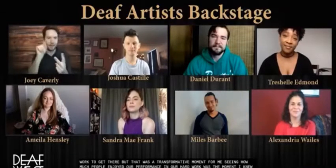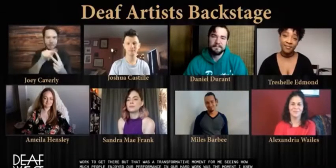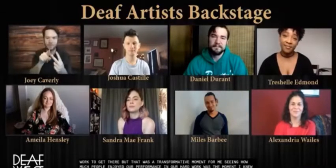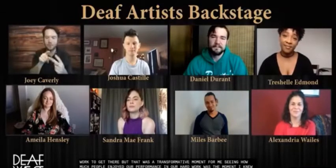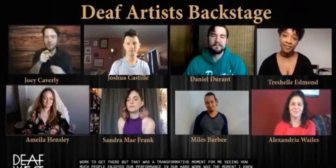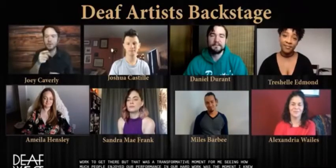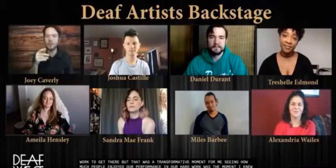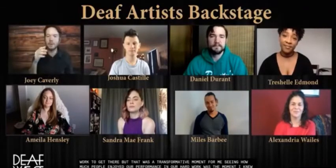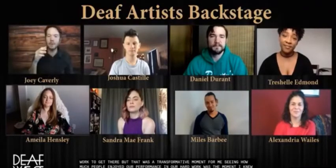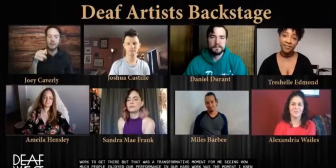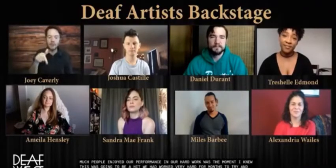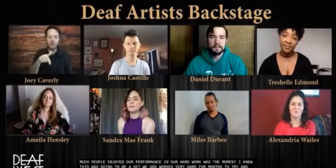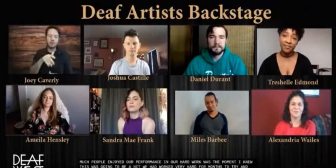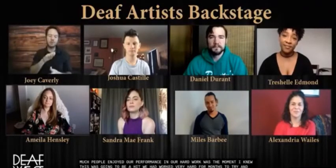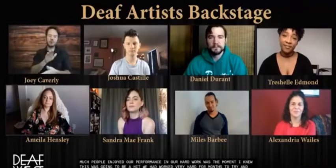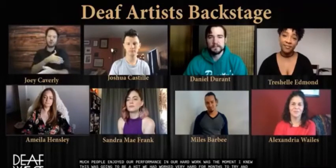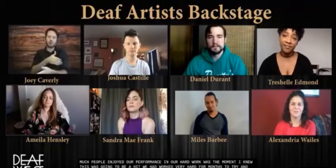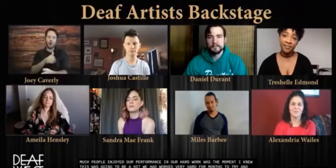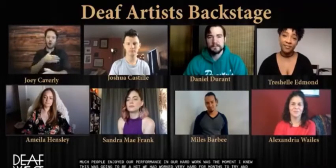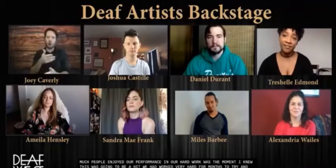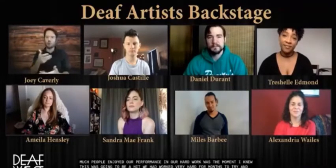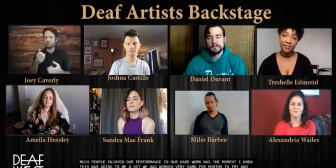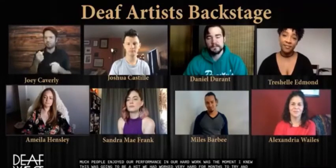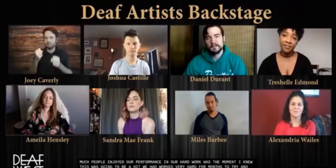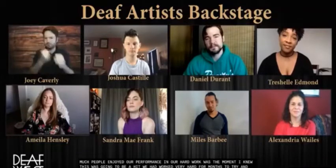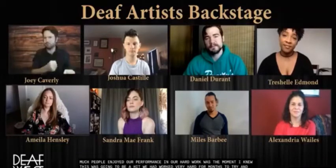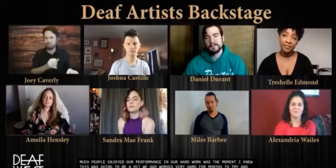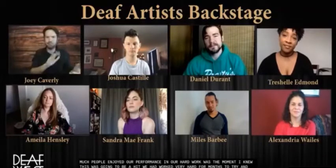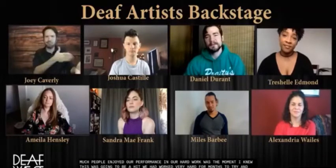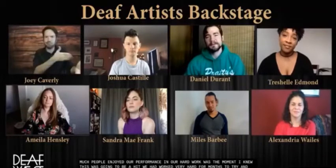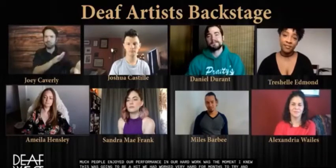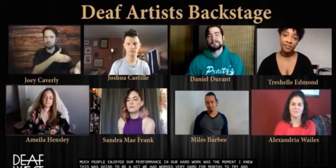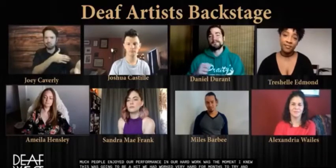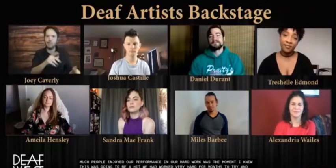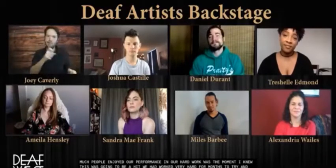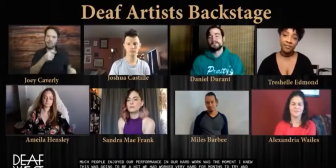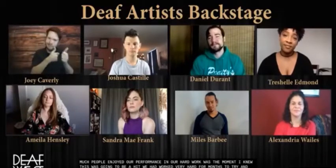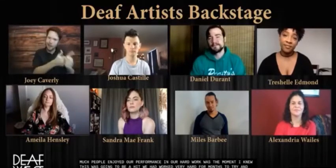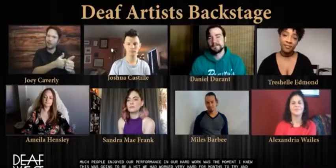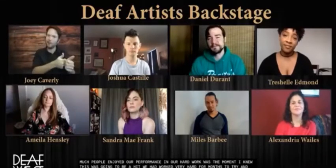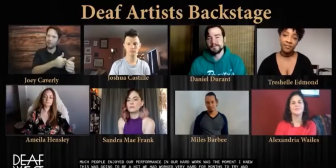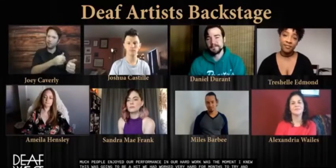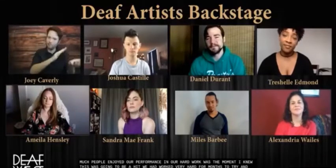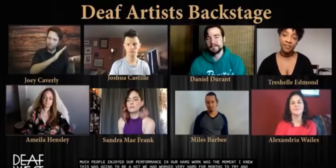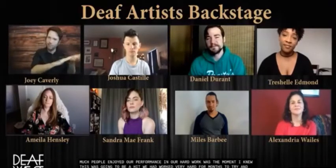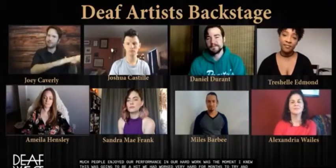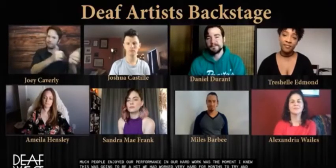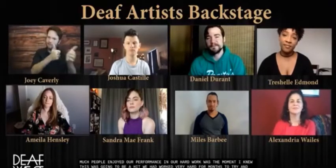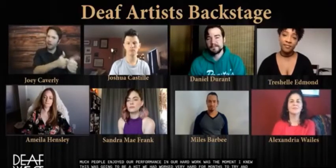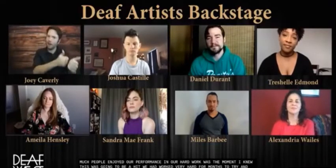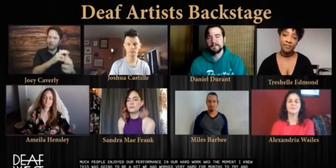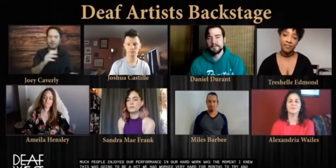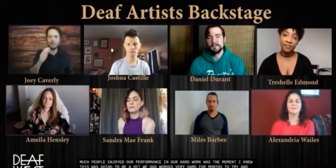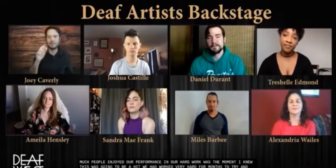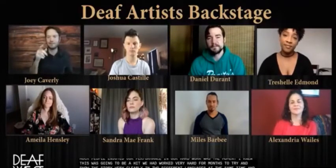Joey: So, I have a question for both Amelia and Daniel. You both had a very powerful song together.